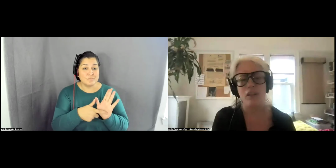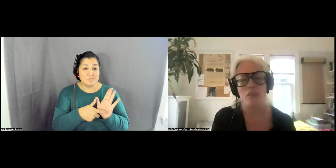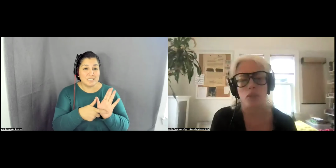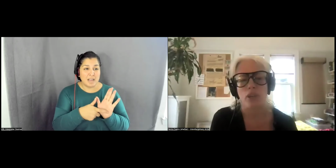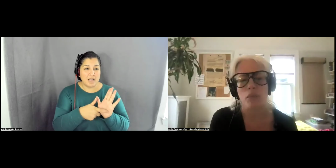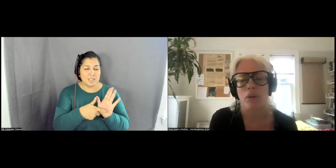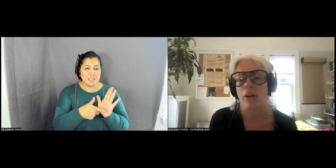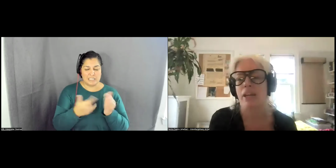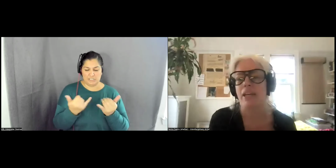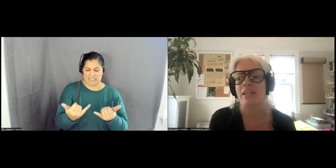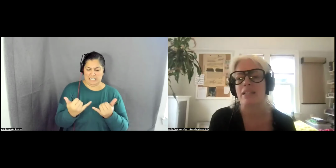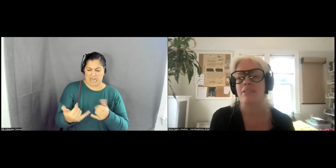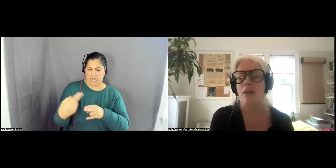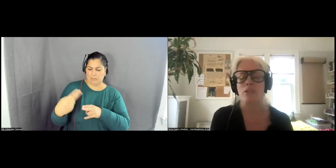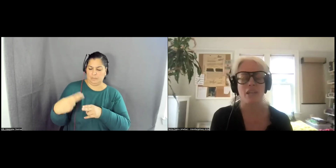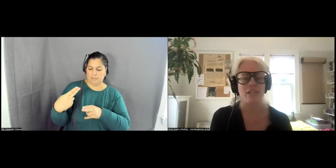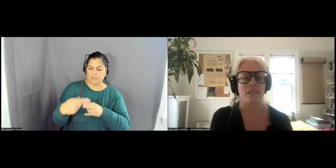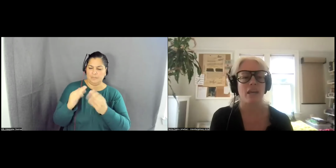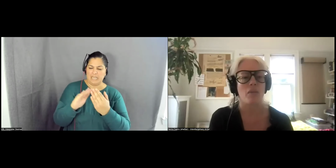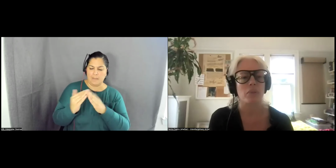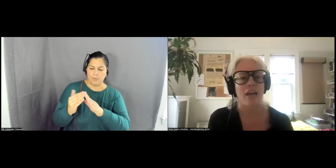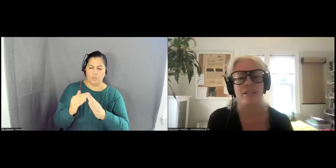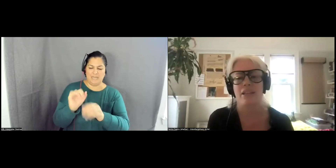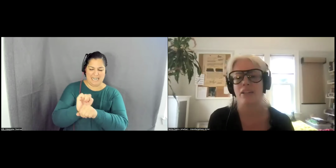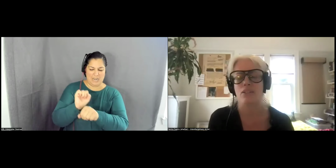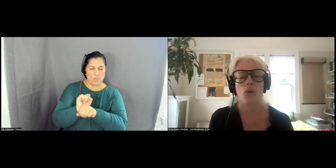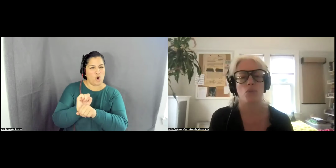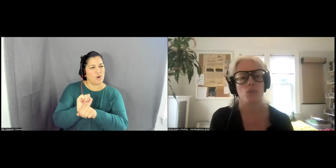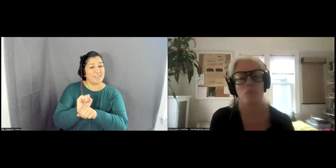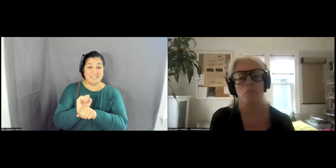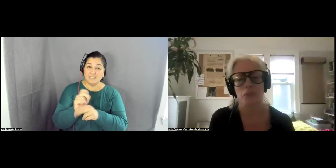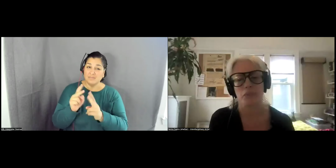community work is simultaneously complex and also simple.